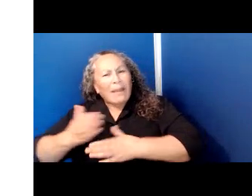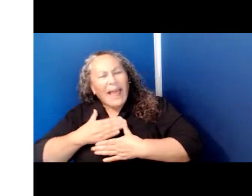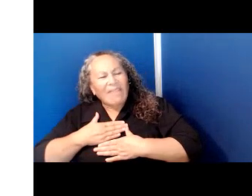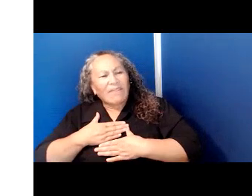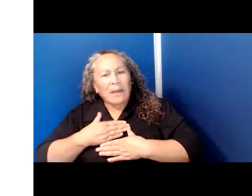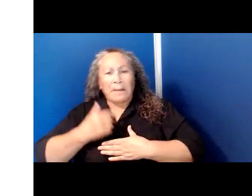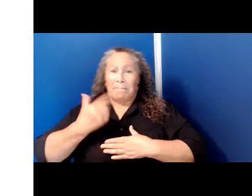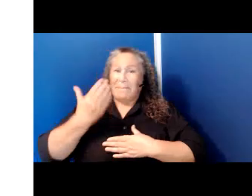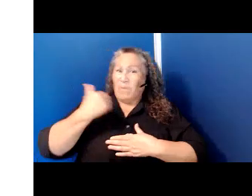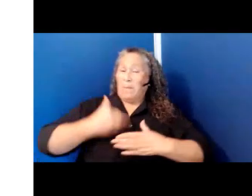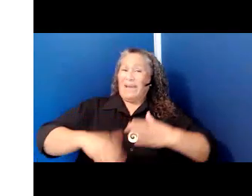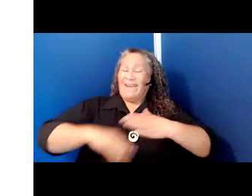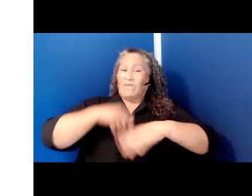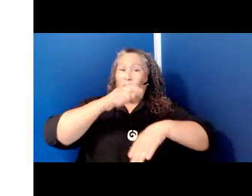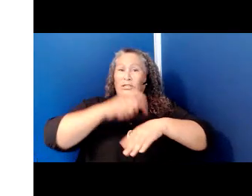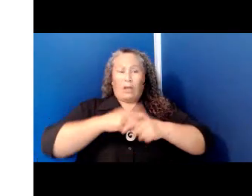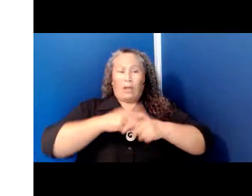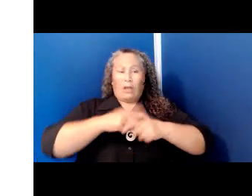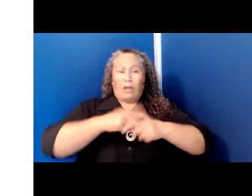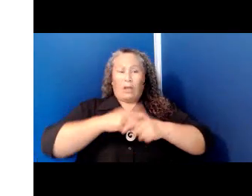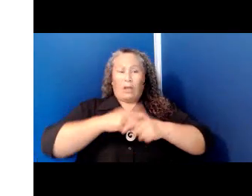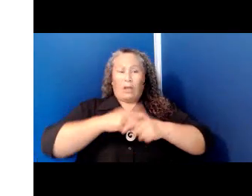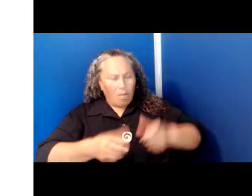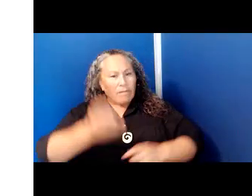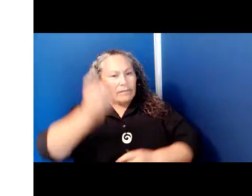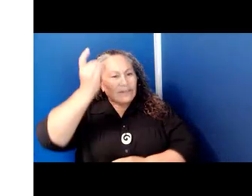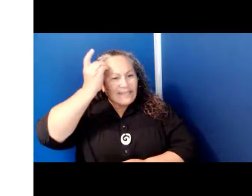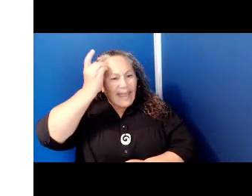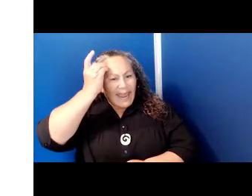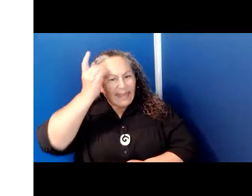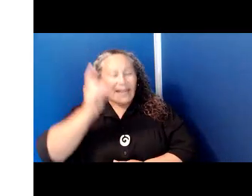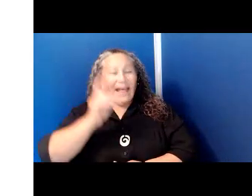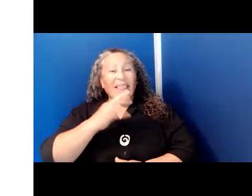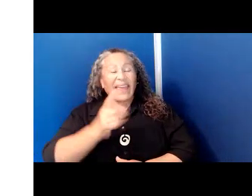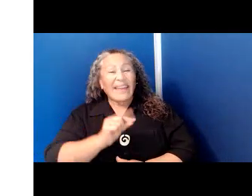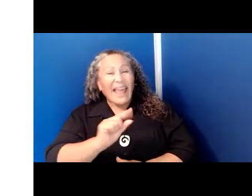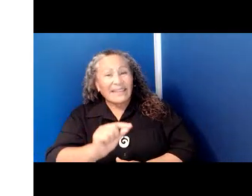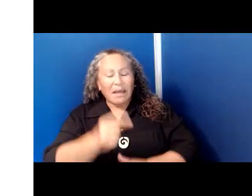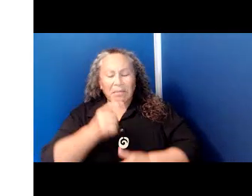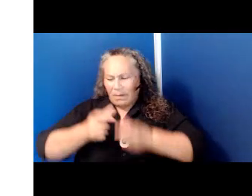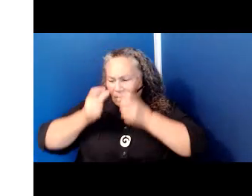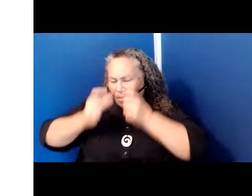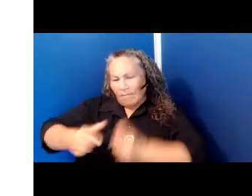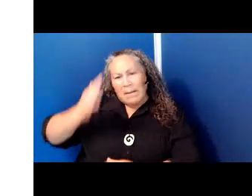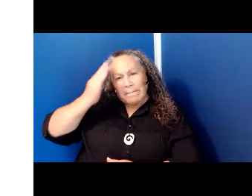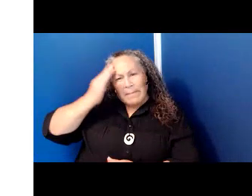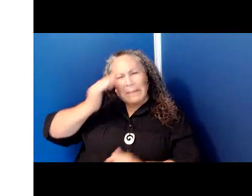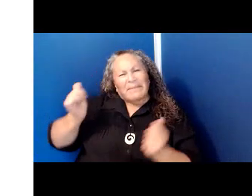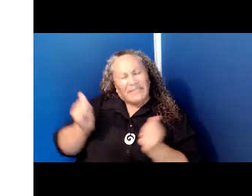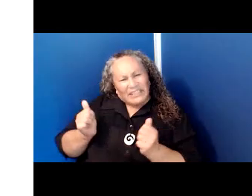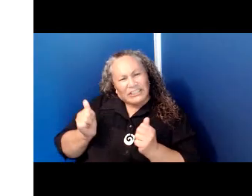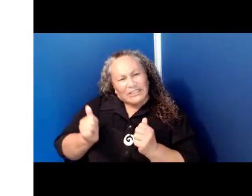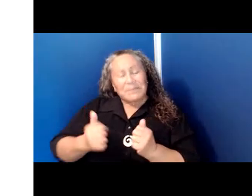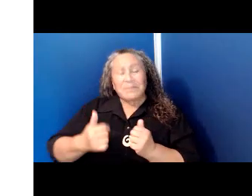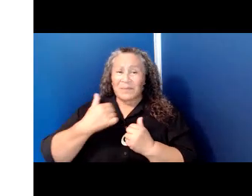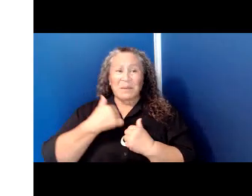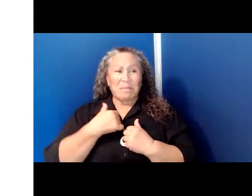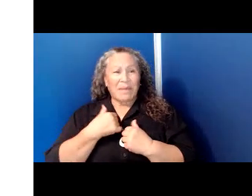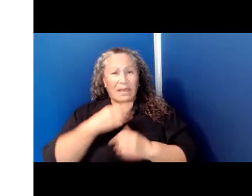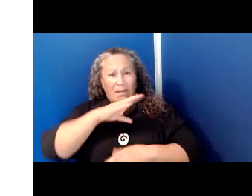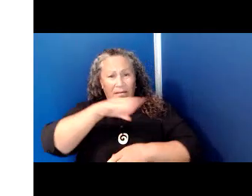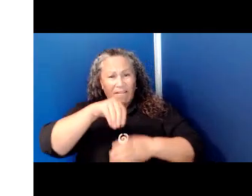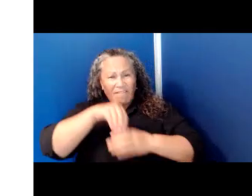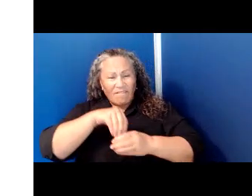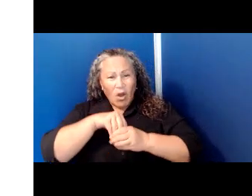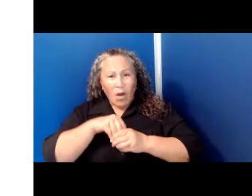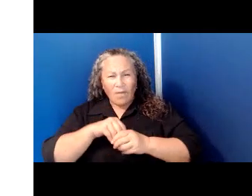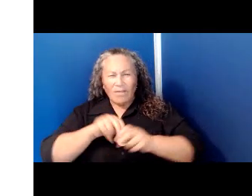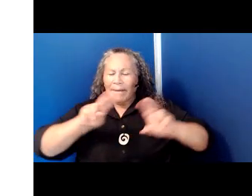career for my dad and then later for my mom. I have been involved in People First for 15